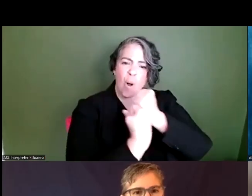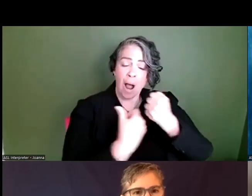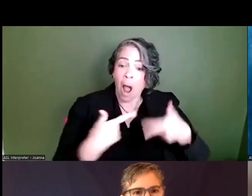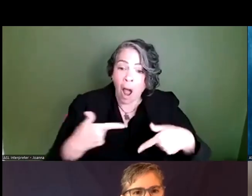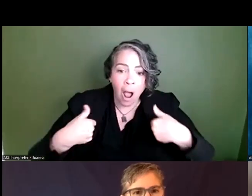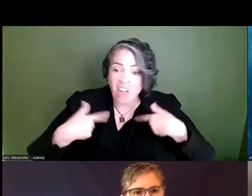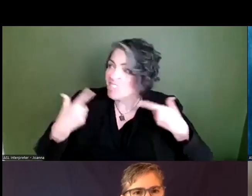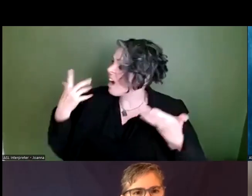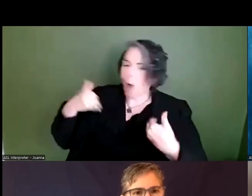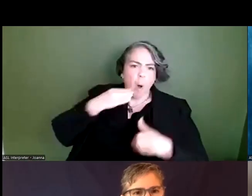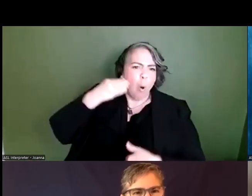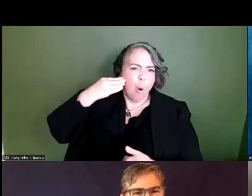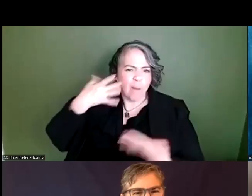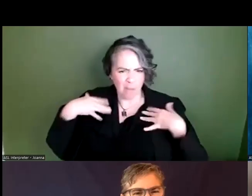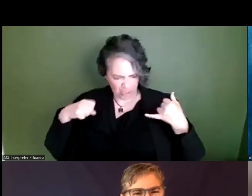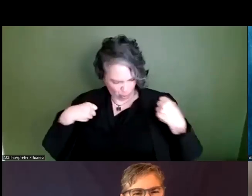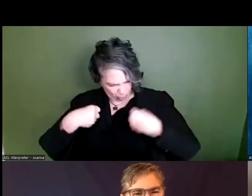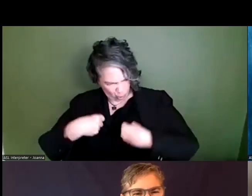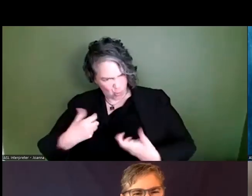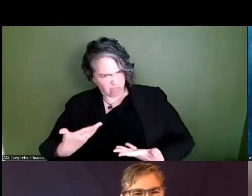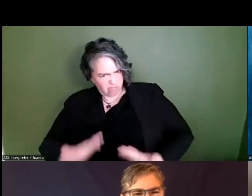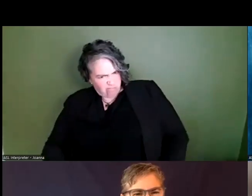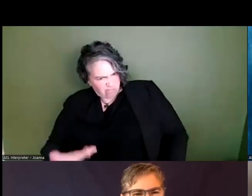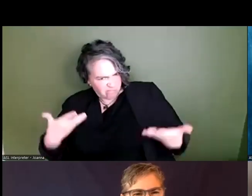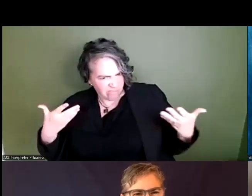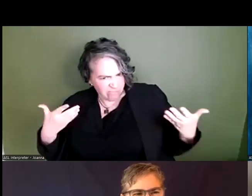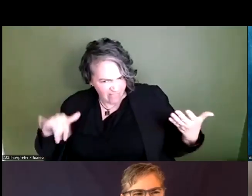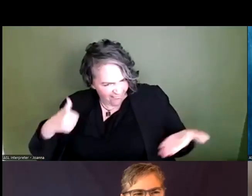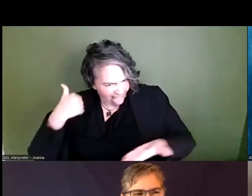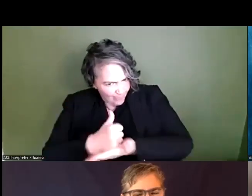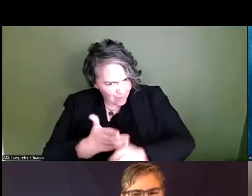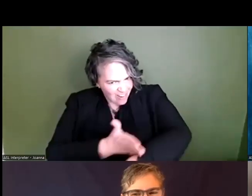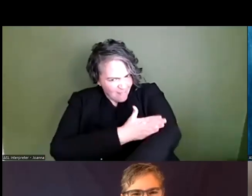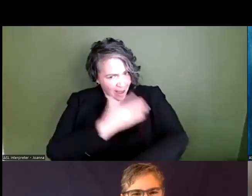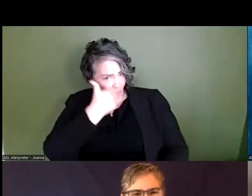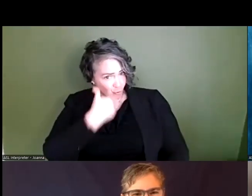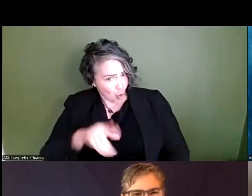out this suit! This is recovery capital. How do I look in everybody? And my wife didn't even dress